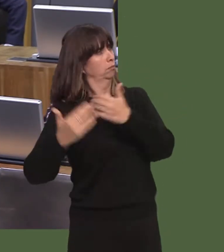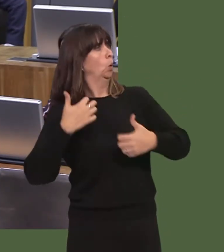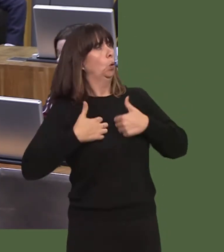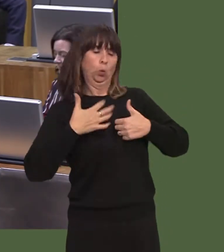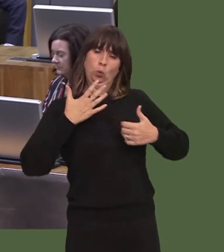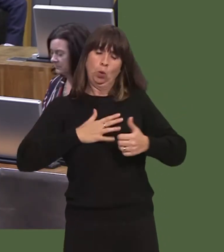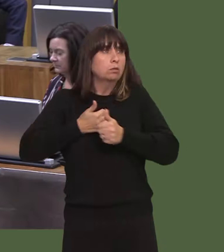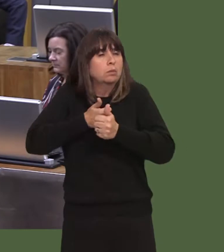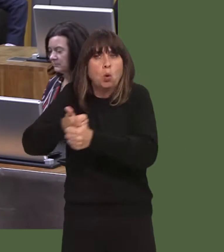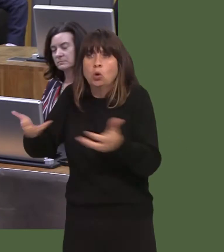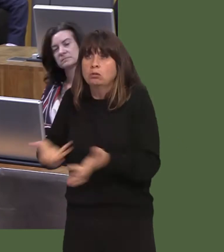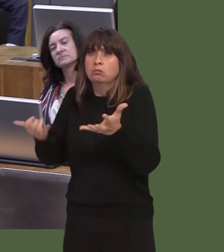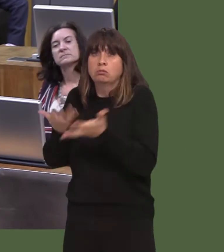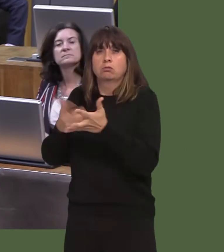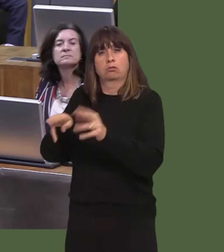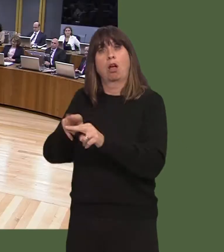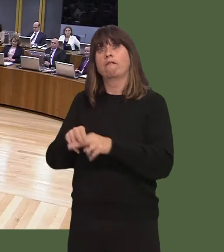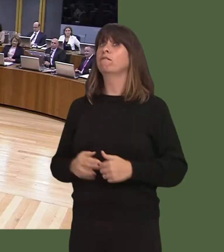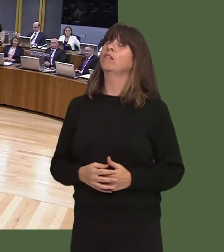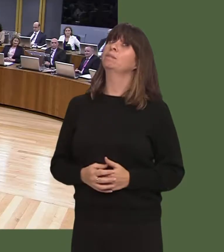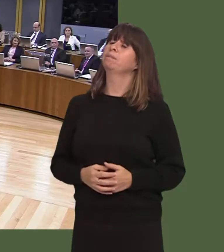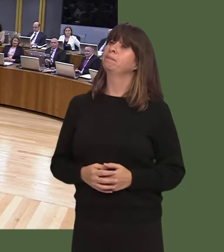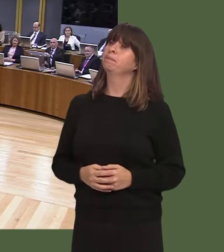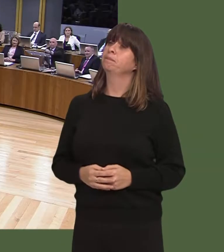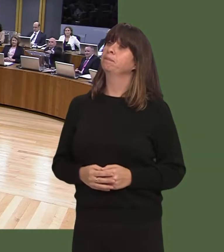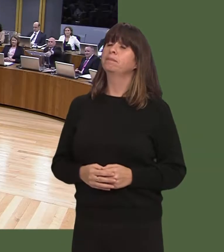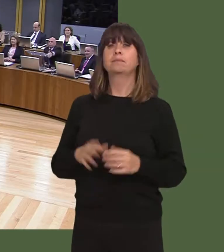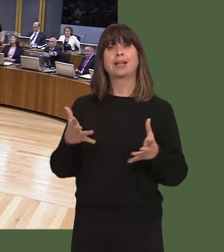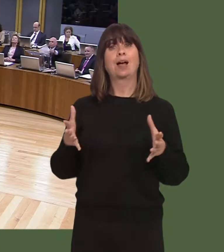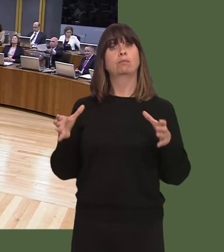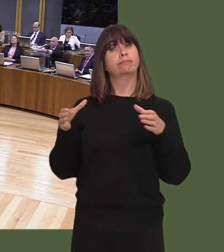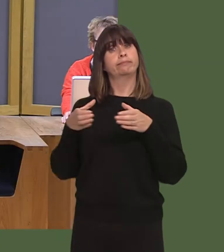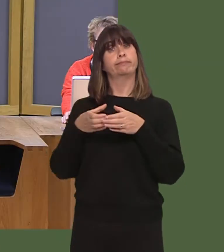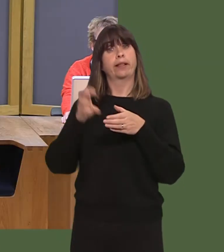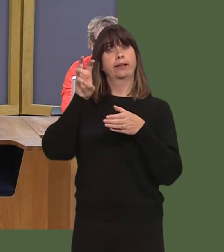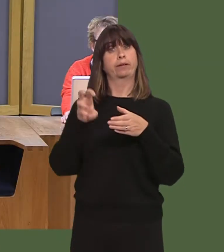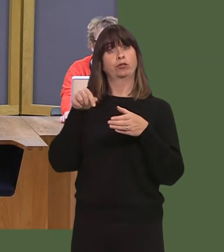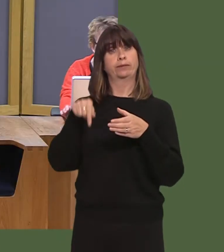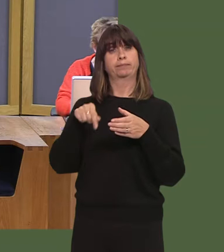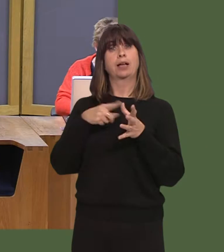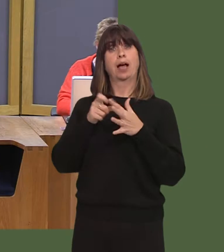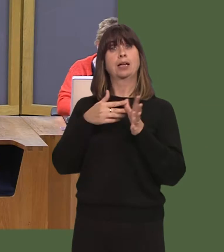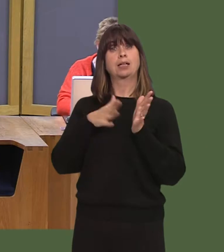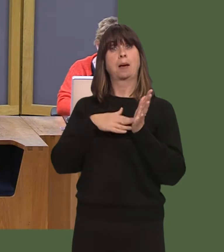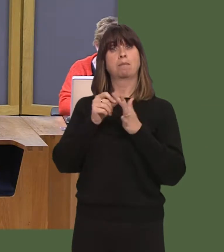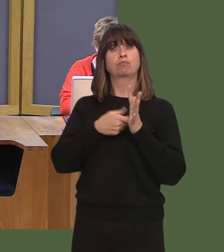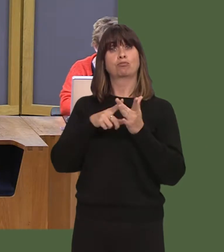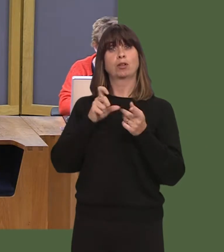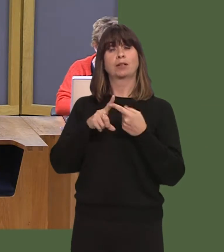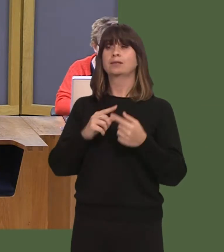to support staff to bring out the best in them. Y Llywydd / The Llywydd: The Plaid Cymru leader, Adam Price. Adam Price AM: Diolch, Llywydd.